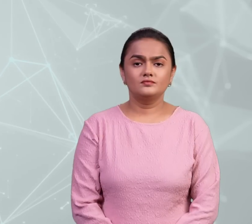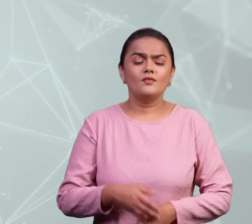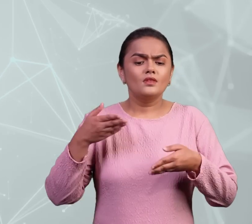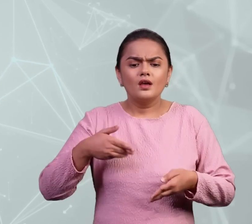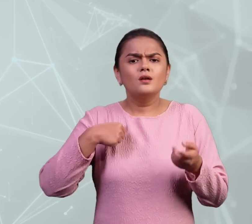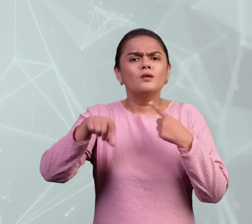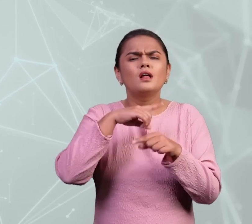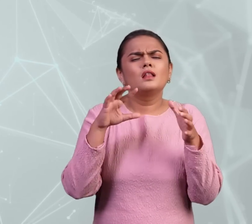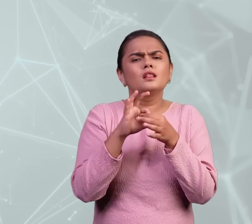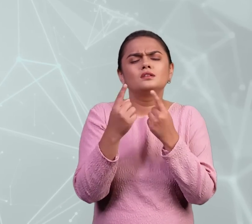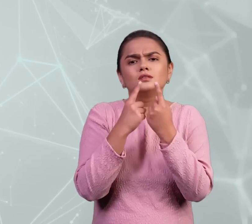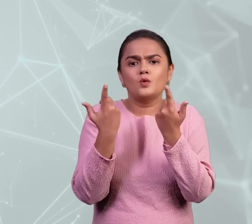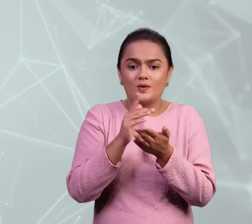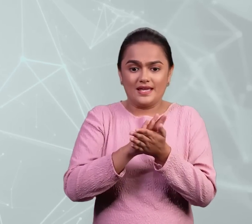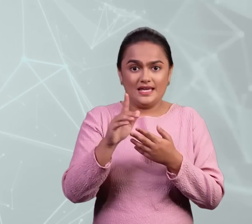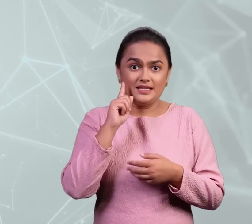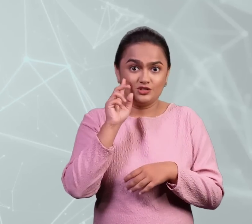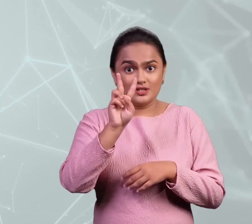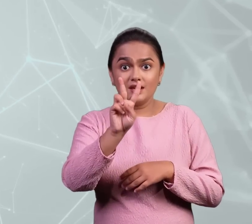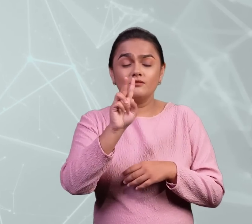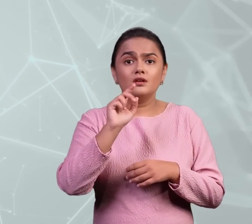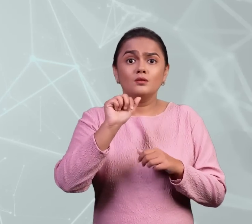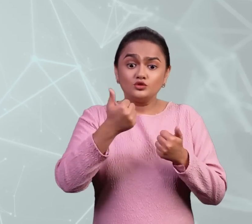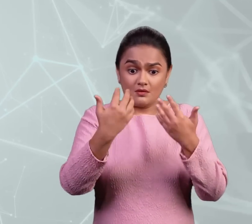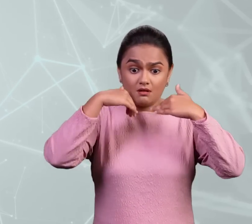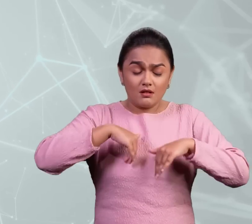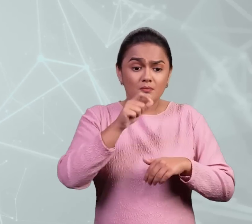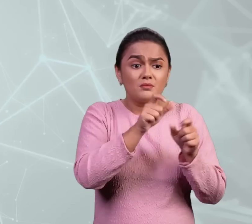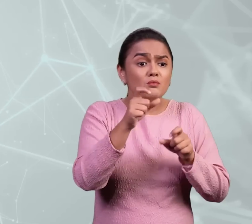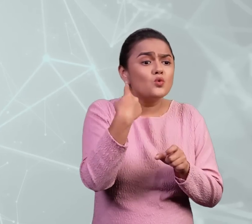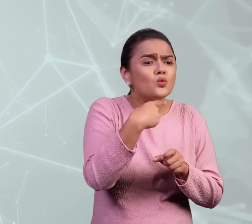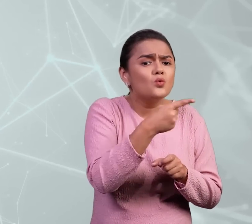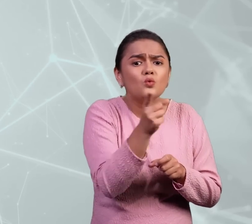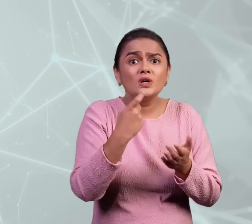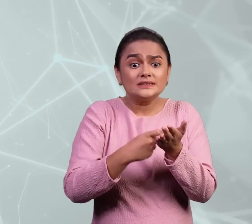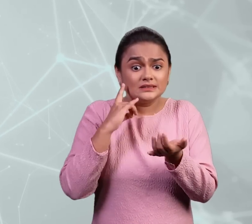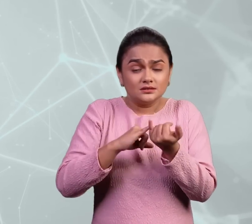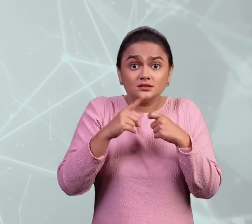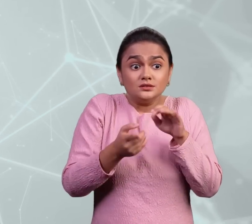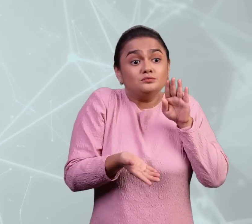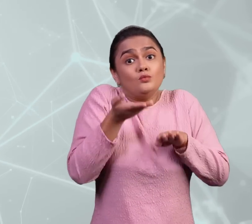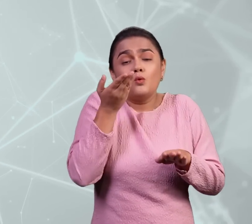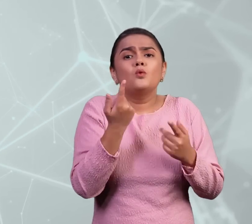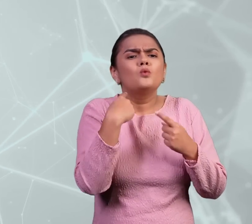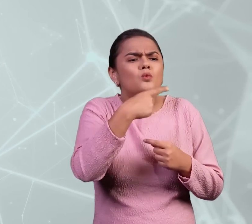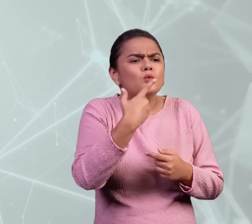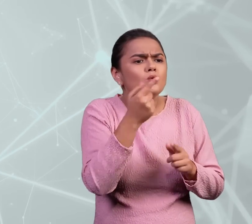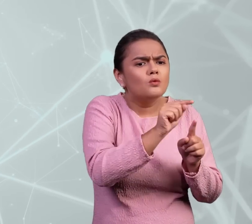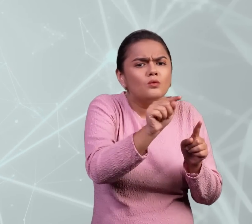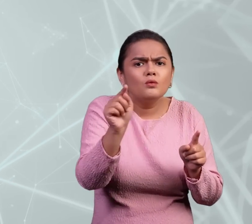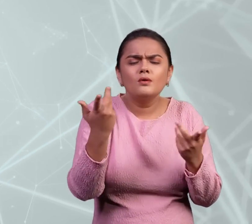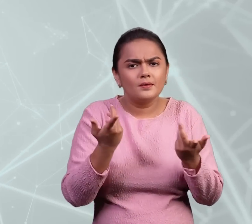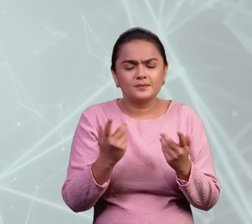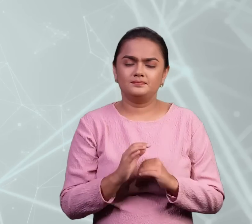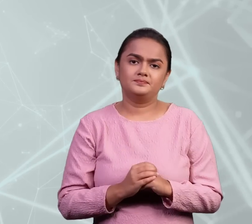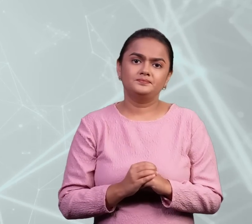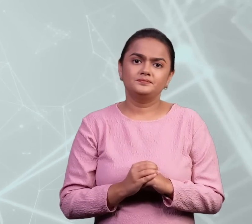Who is at higher risk of contracting HIV?